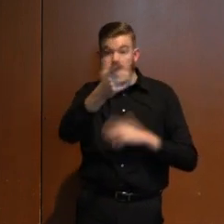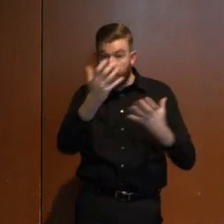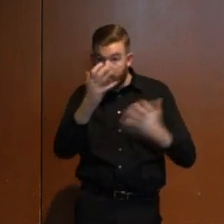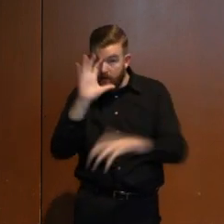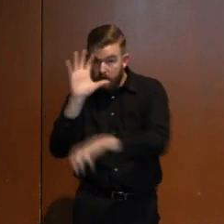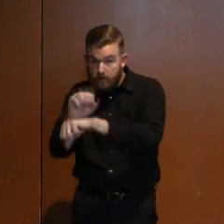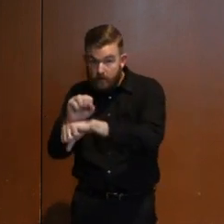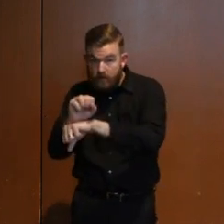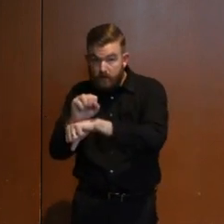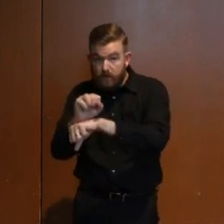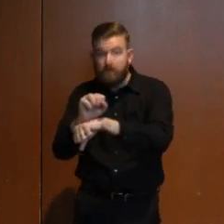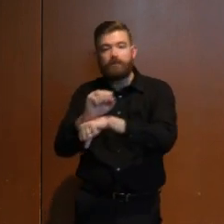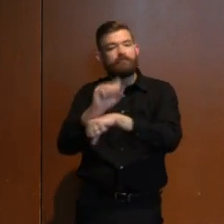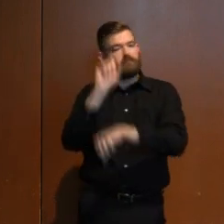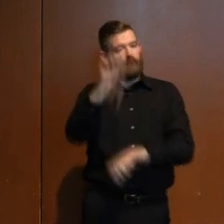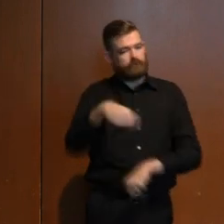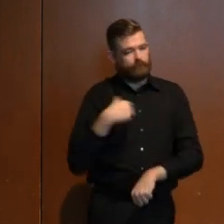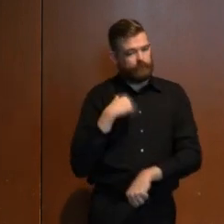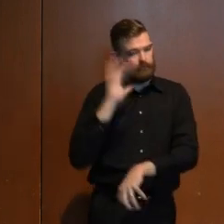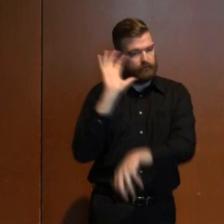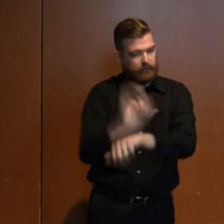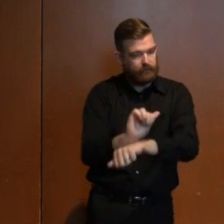THEY WILL OPEN A TESTING SITE.